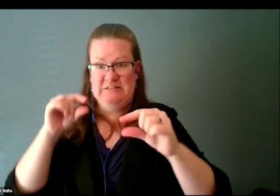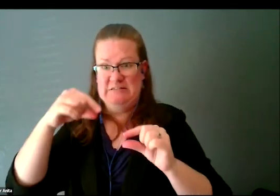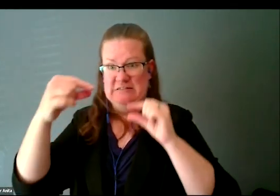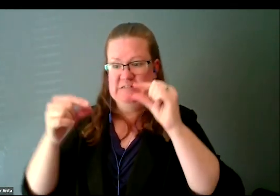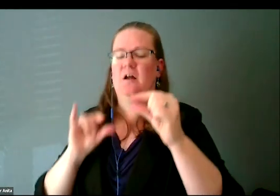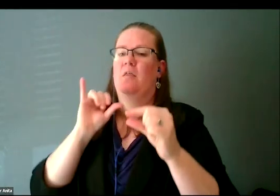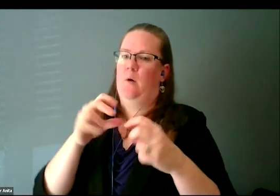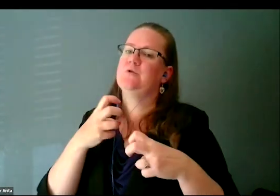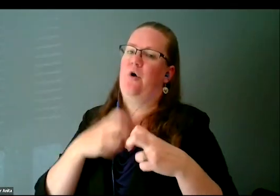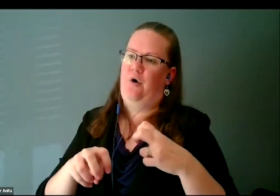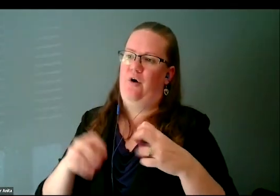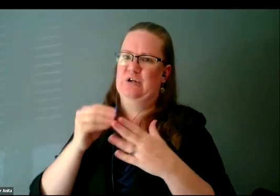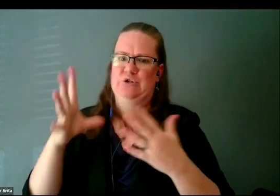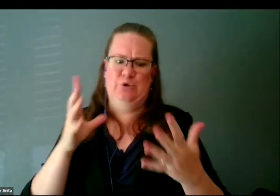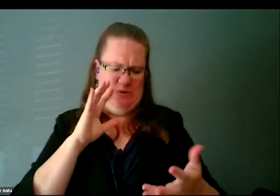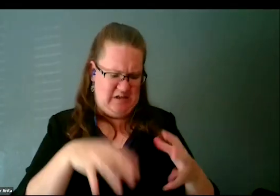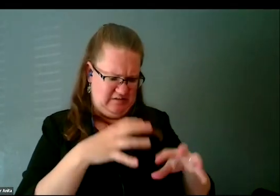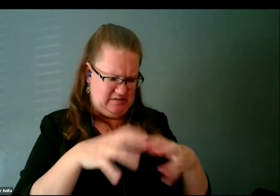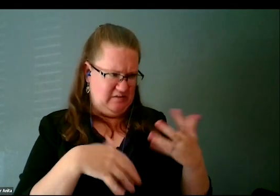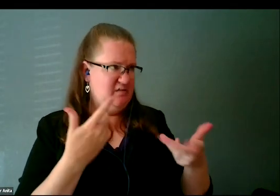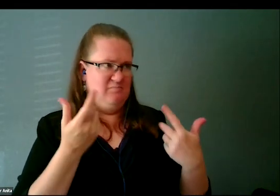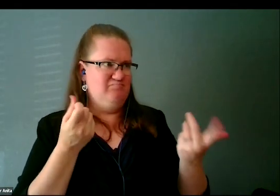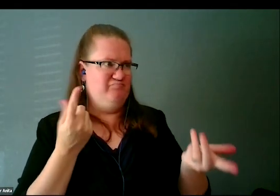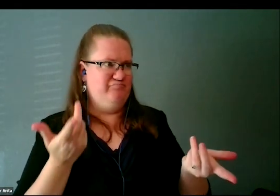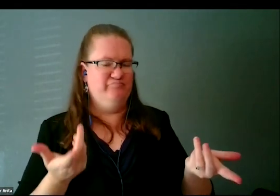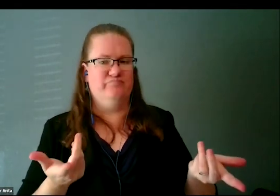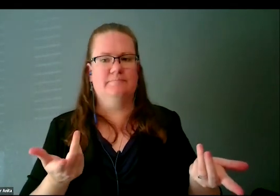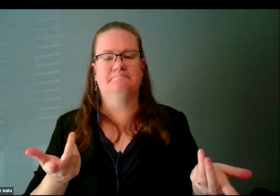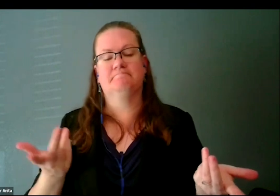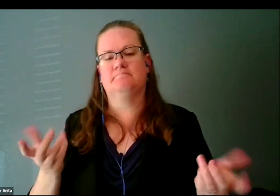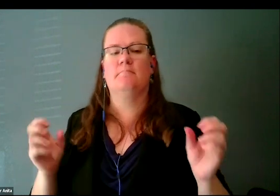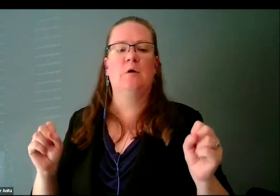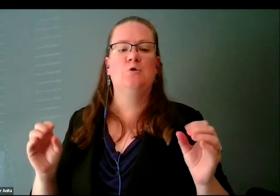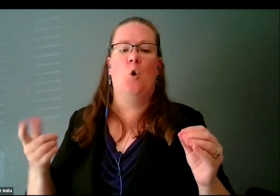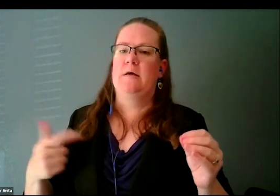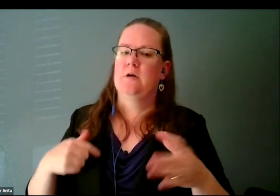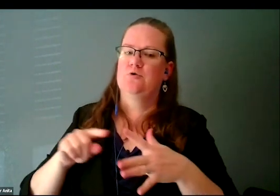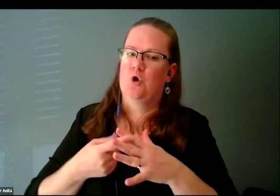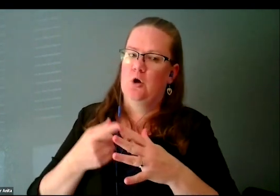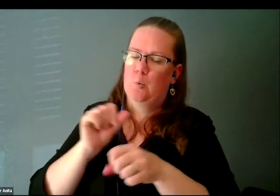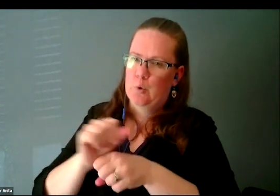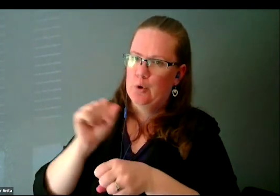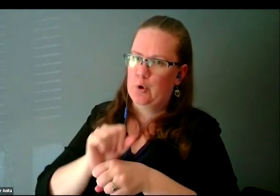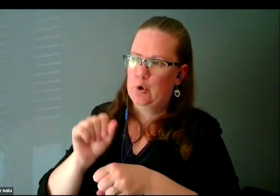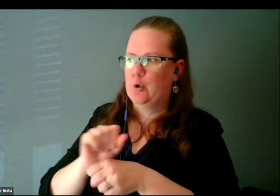for the student to work with. As I began exploring how I could simplify these things